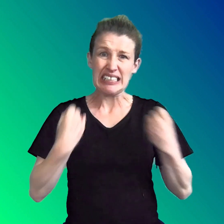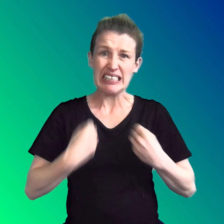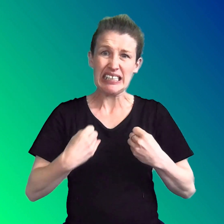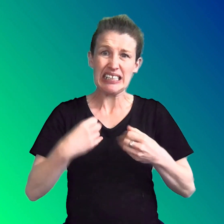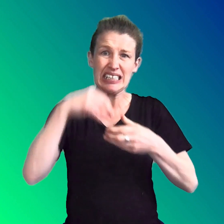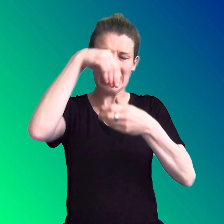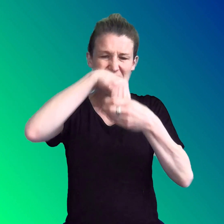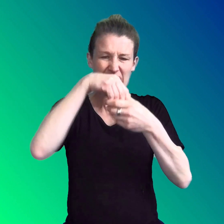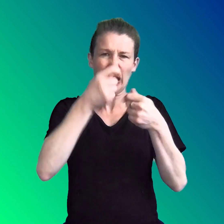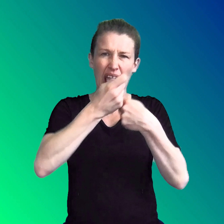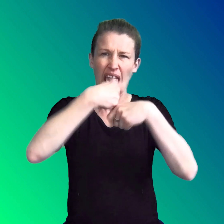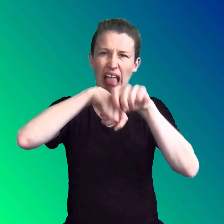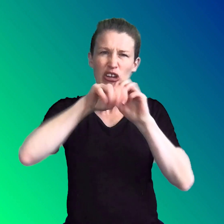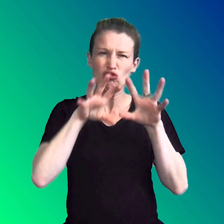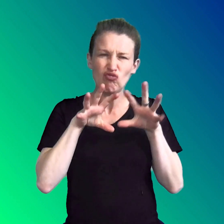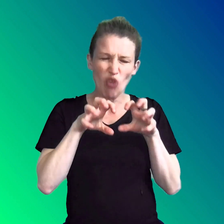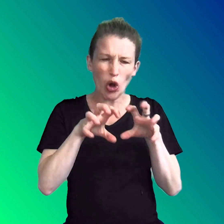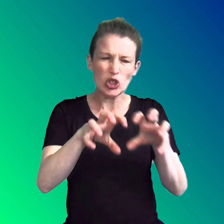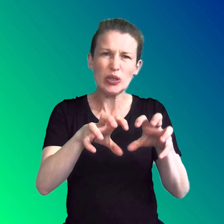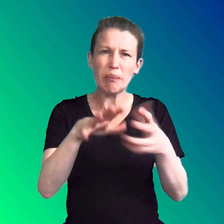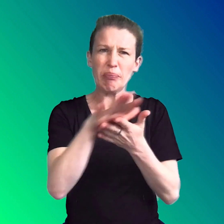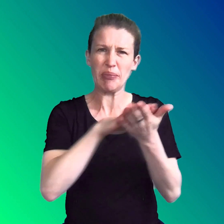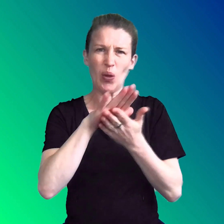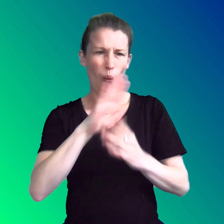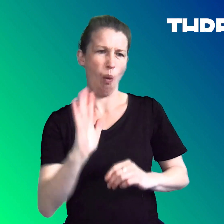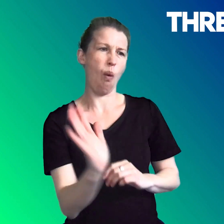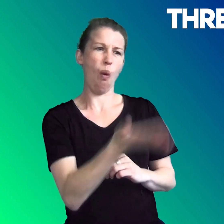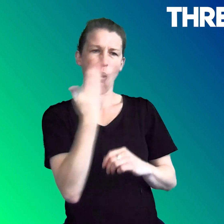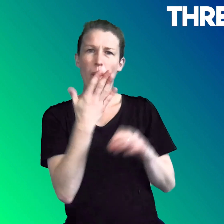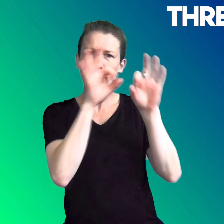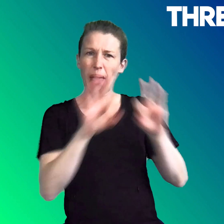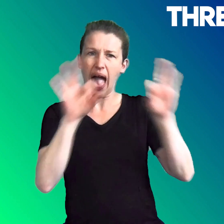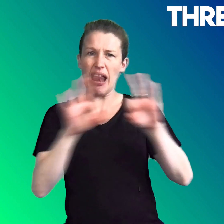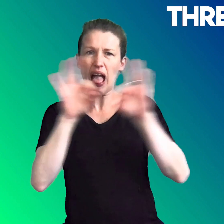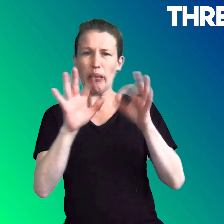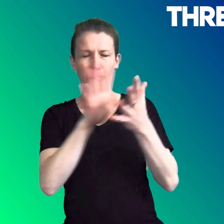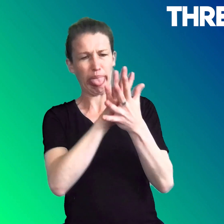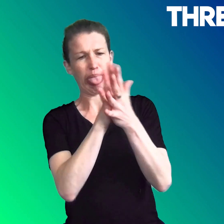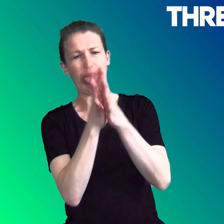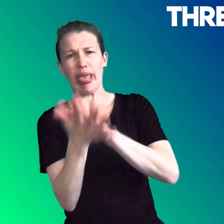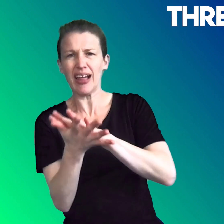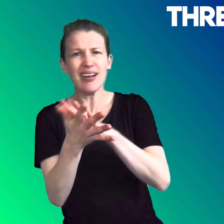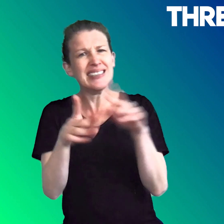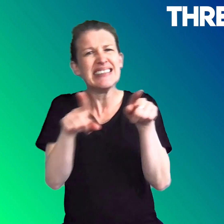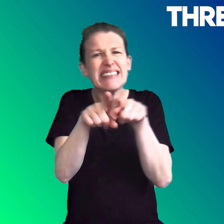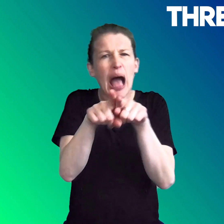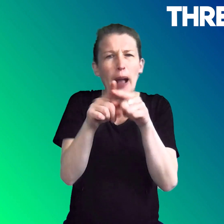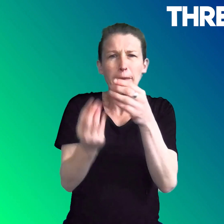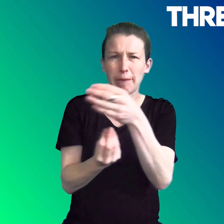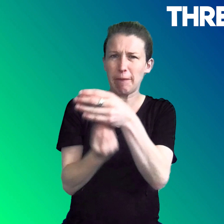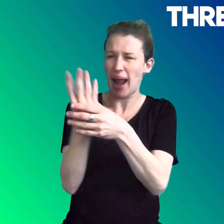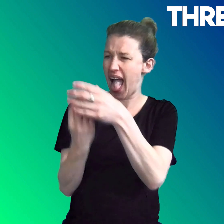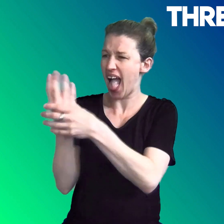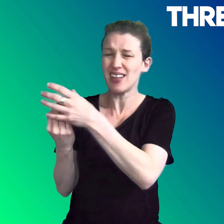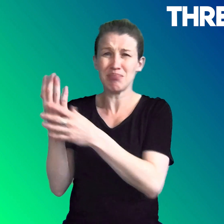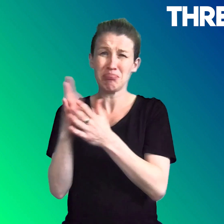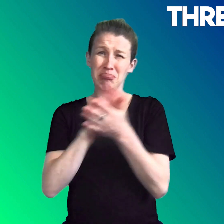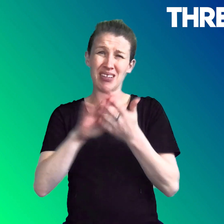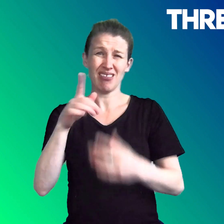If the banana plants catch an illness that can rot and damage the fruit, that means that all bananas could be affected in the same way.